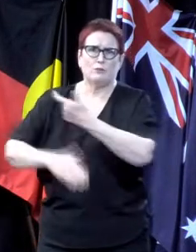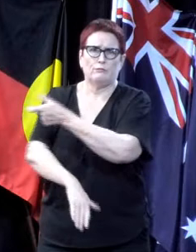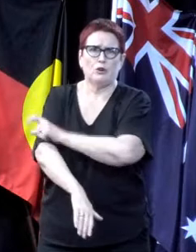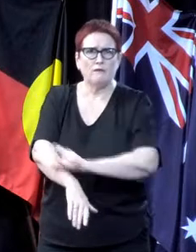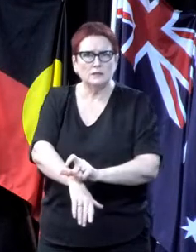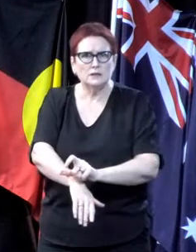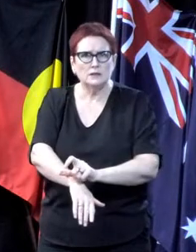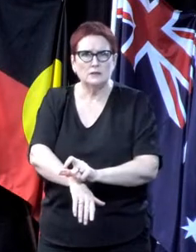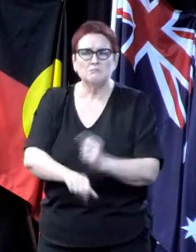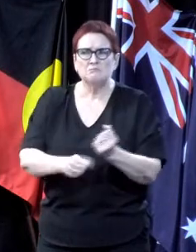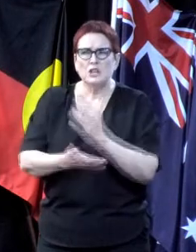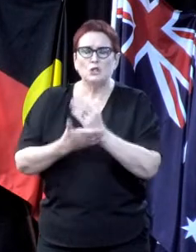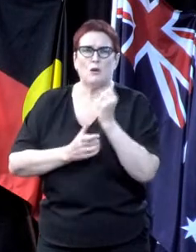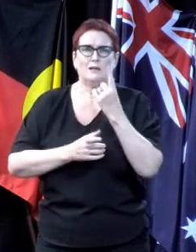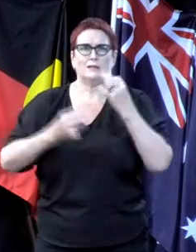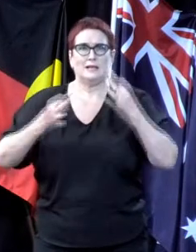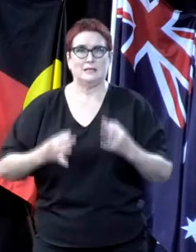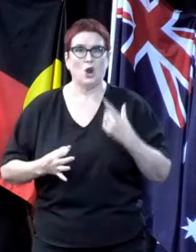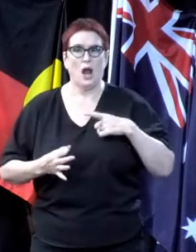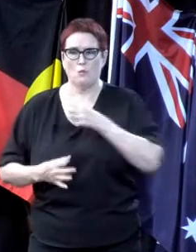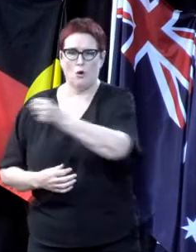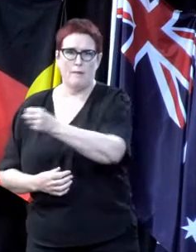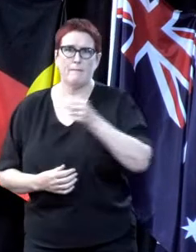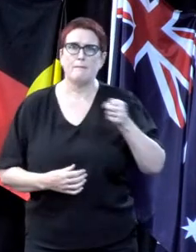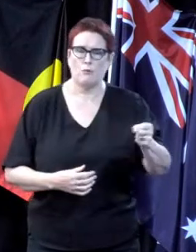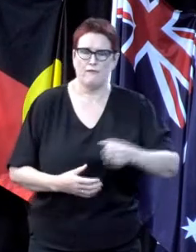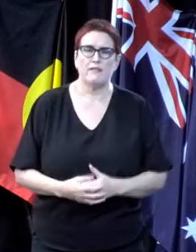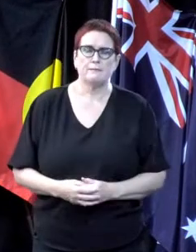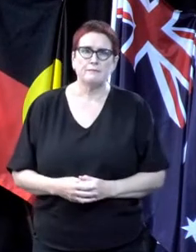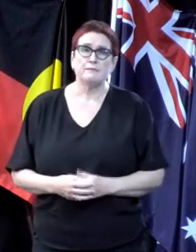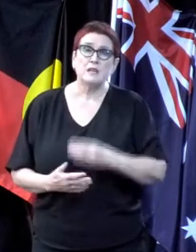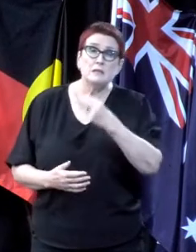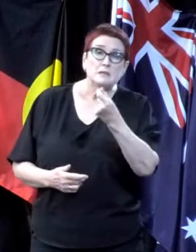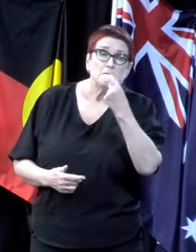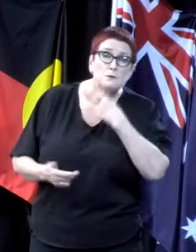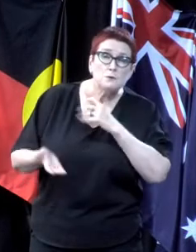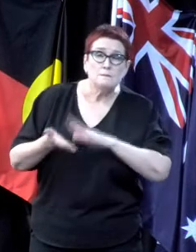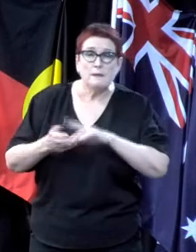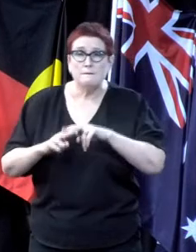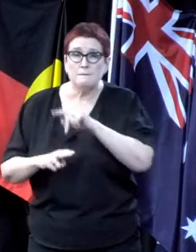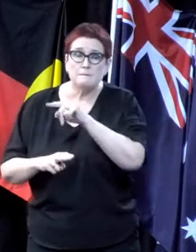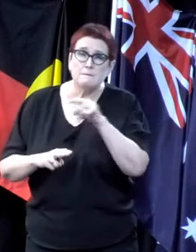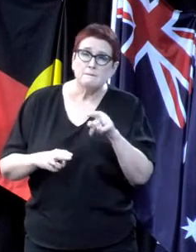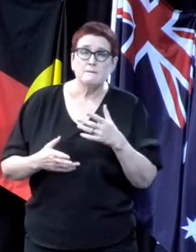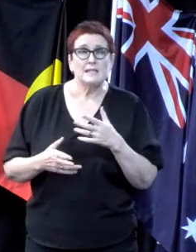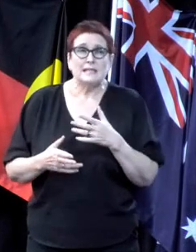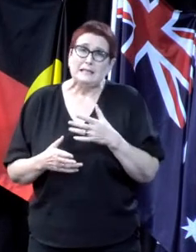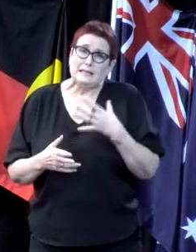and that they did understand what we were talking about. We did have some parents who really needed the opportunity